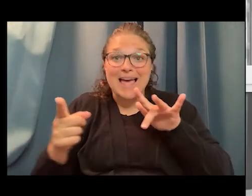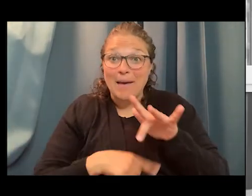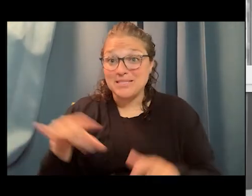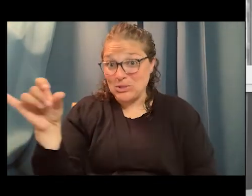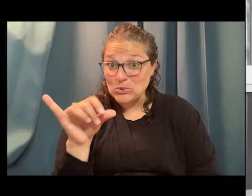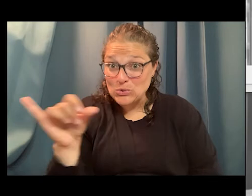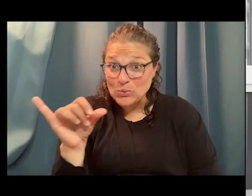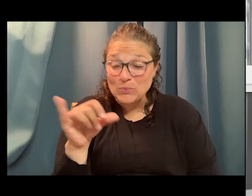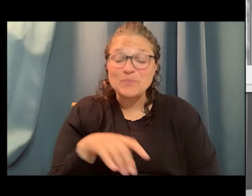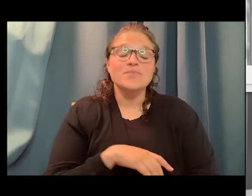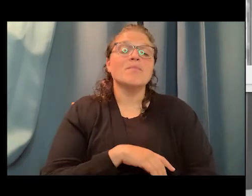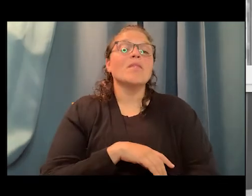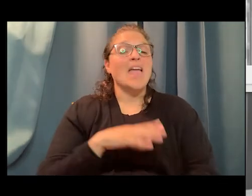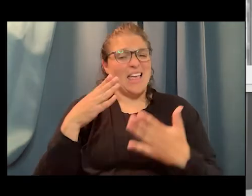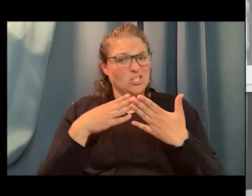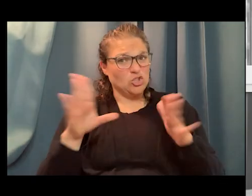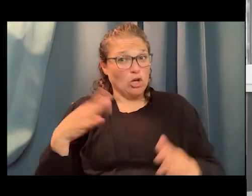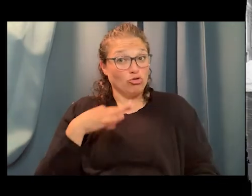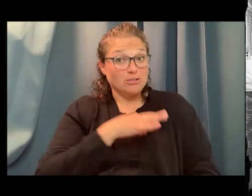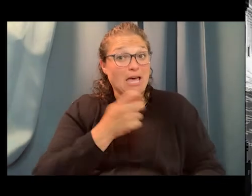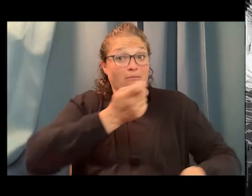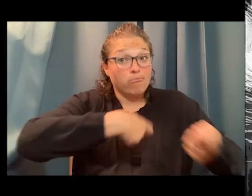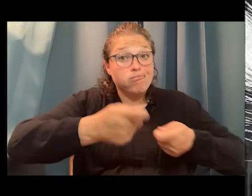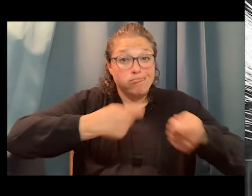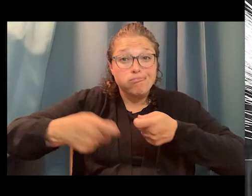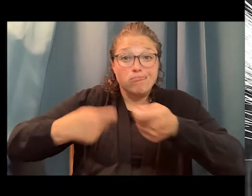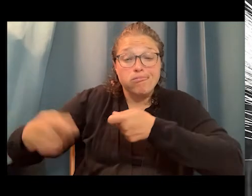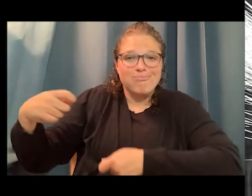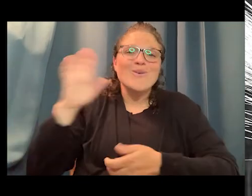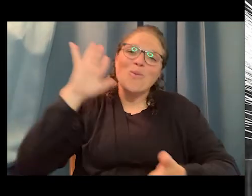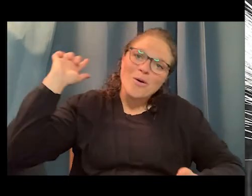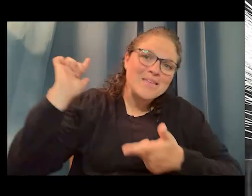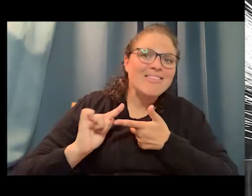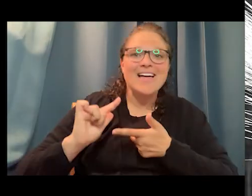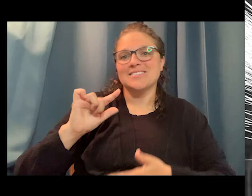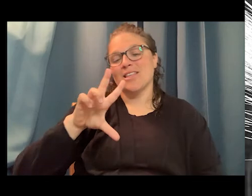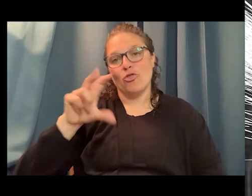It also showed that general staff turnover is also lower, by up to 30 percent.